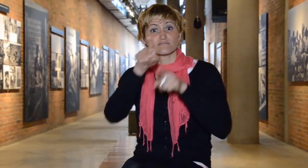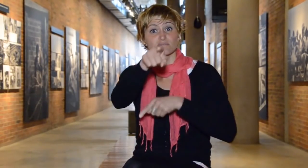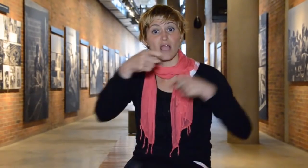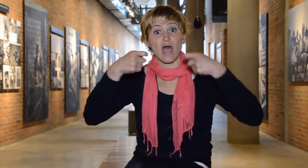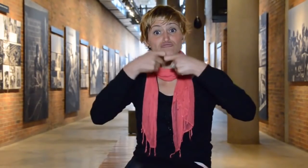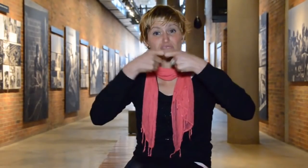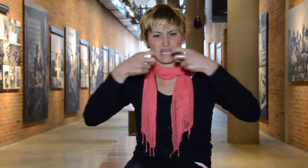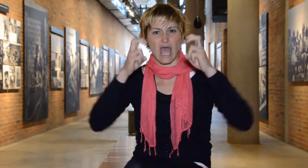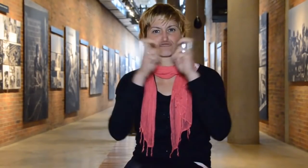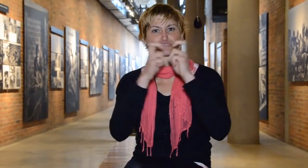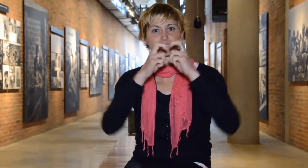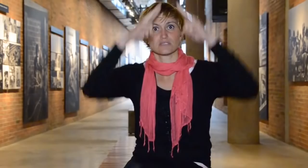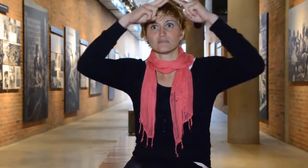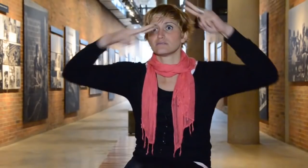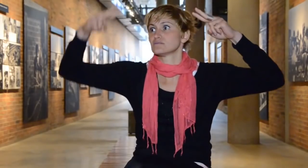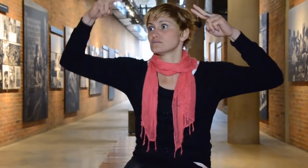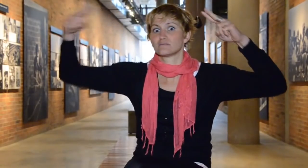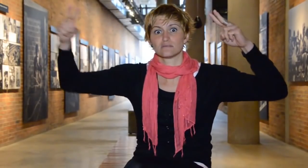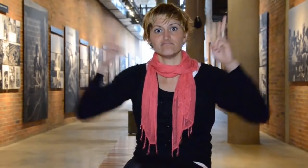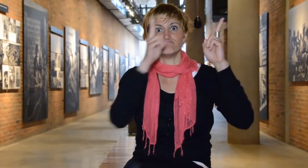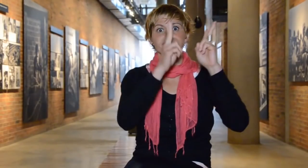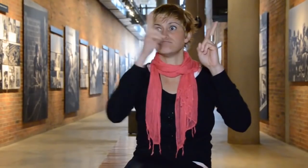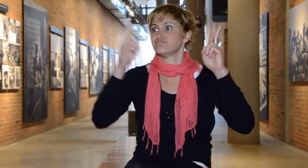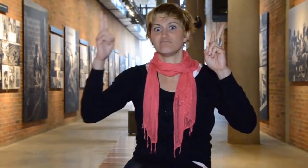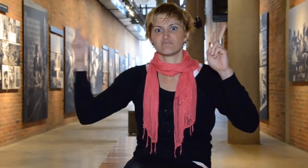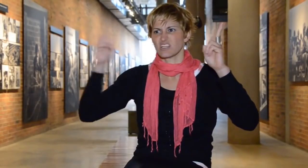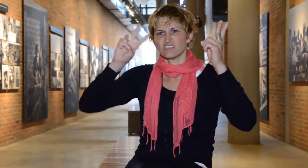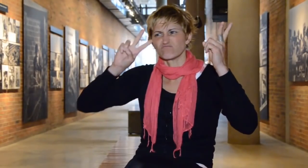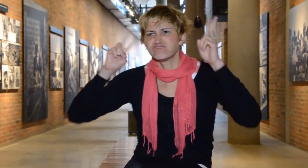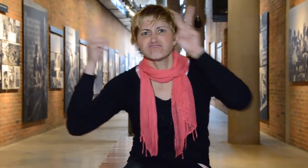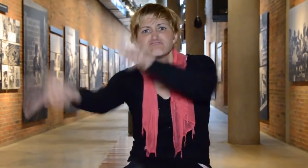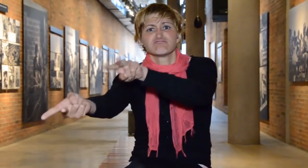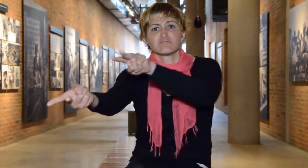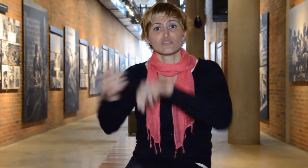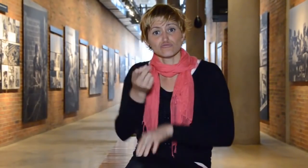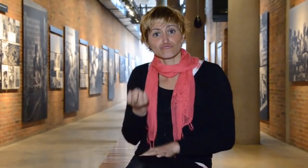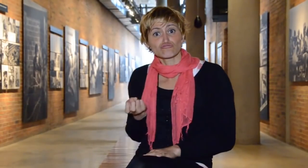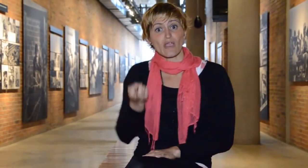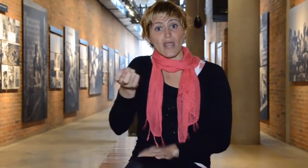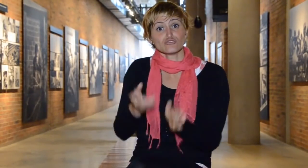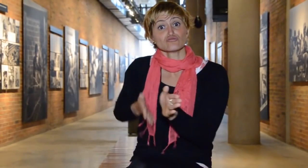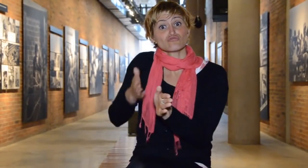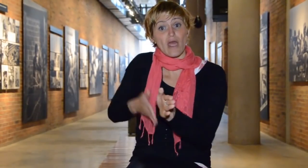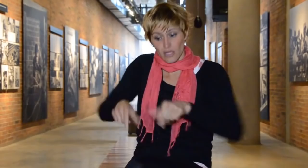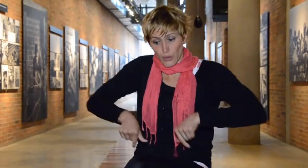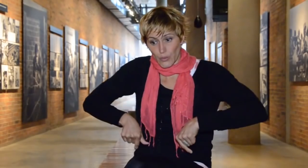He then formed his own group that continued with the violence, using guns, toppling hydro towers,